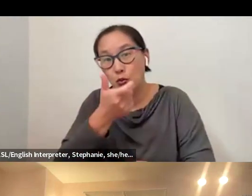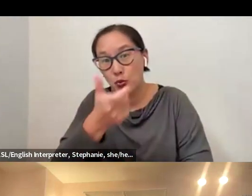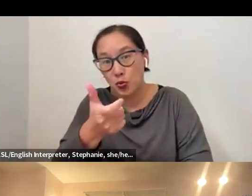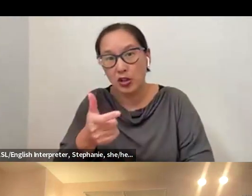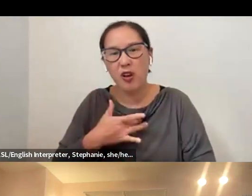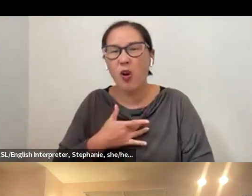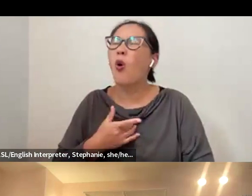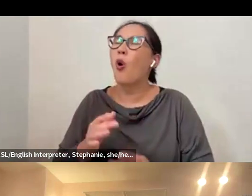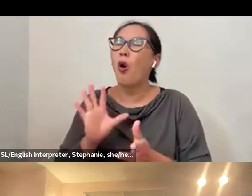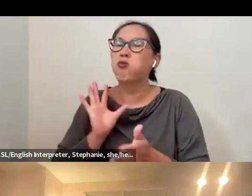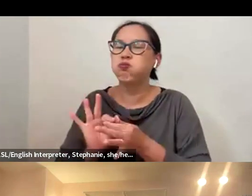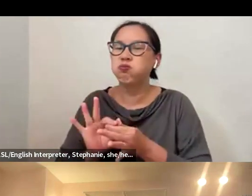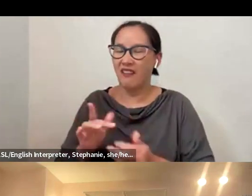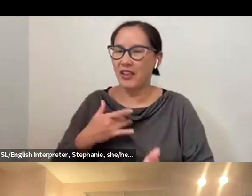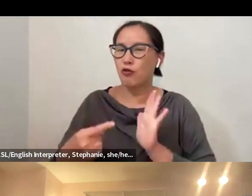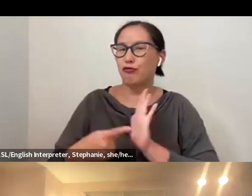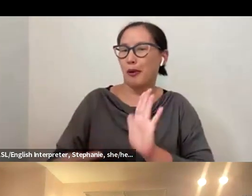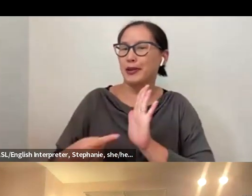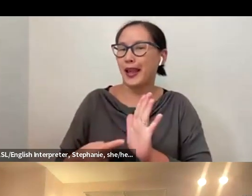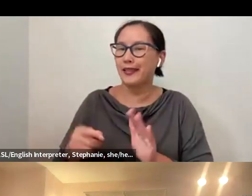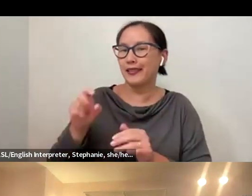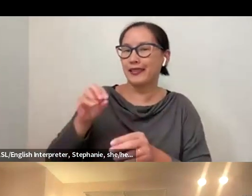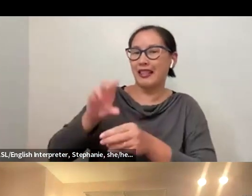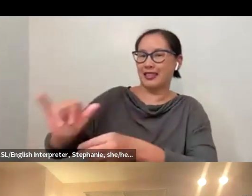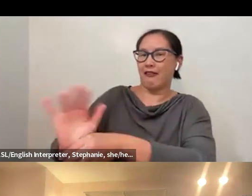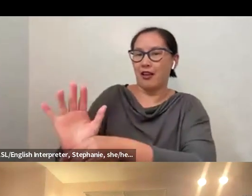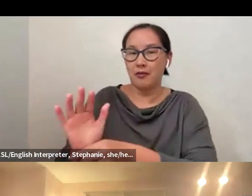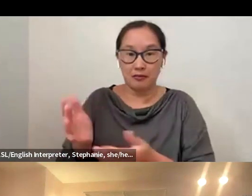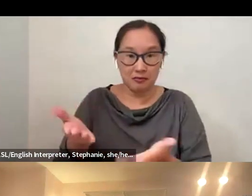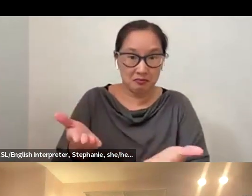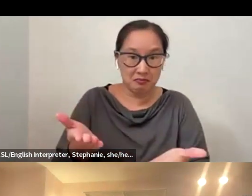even if it was just a portion of yourself represented? Malak, I'll start with you.